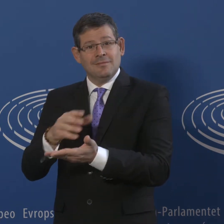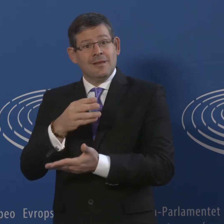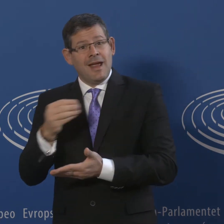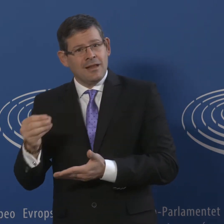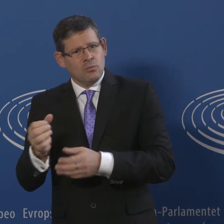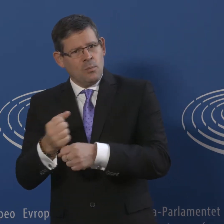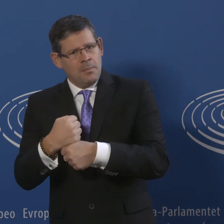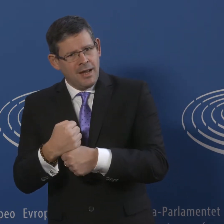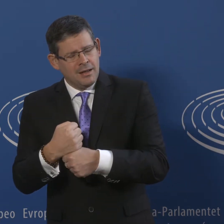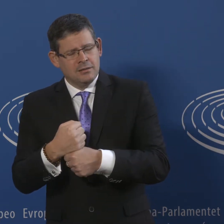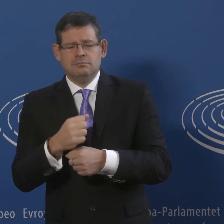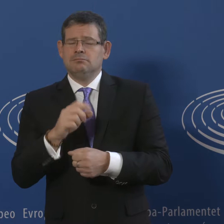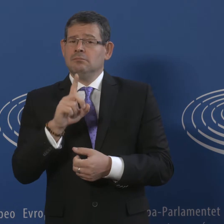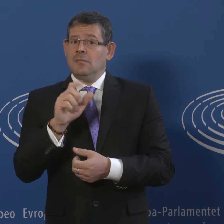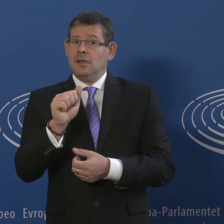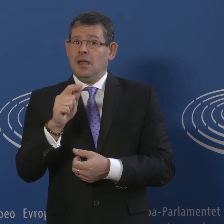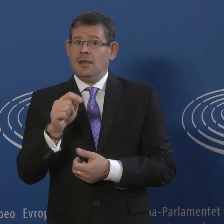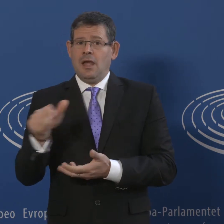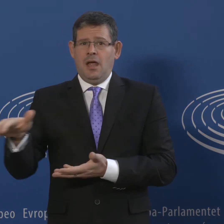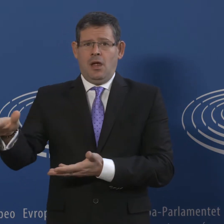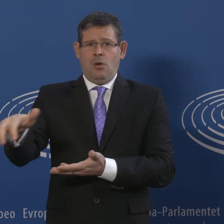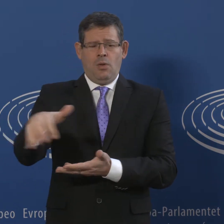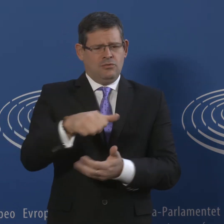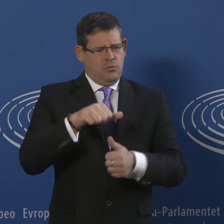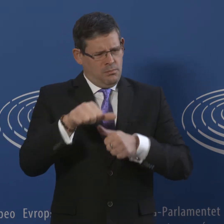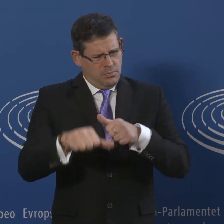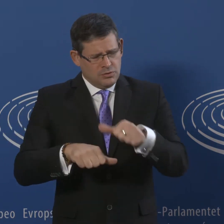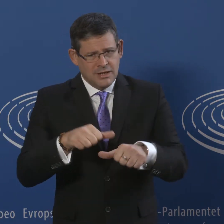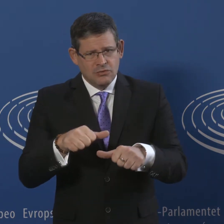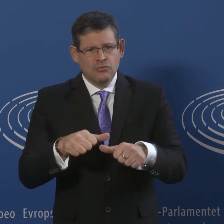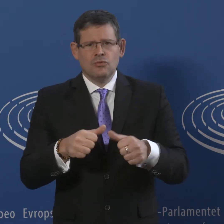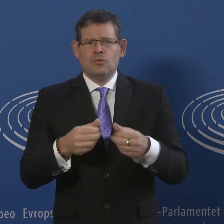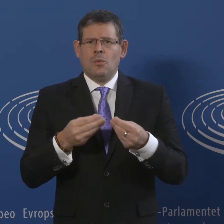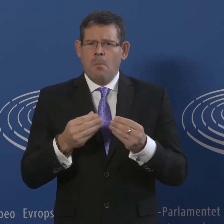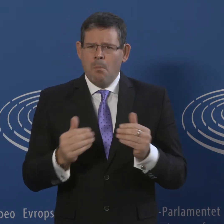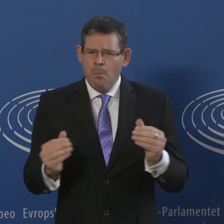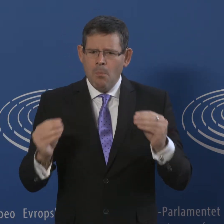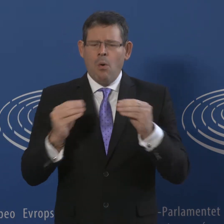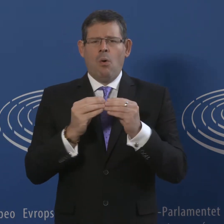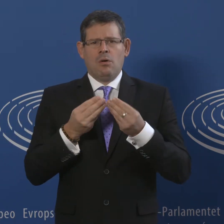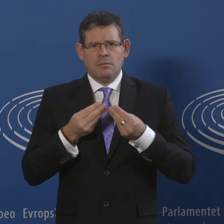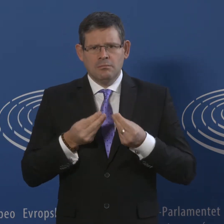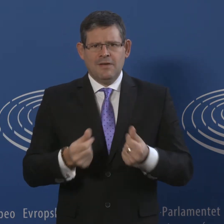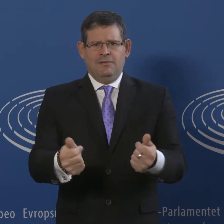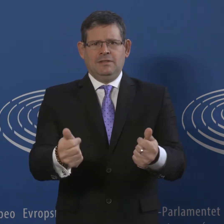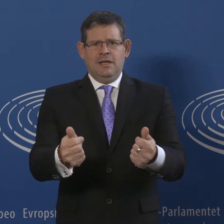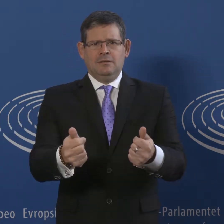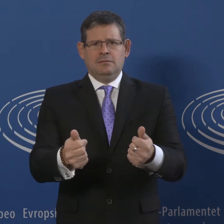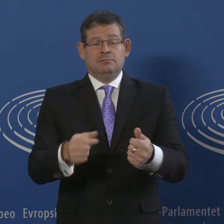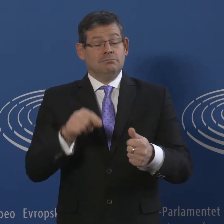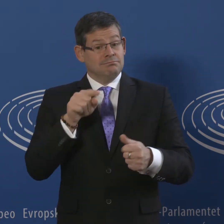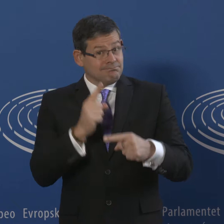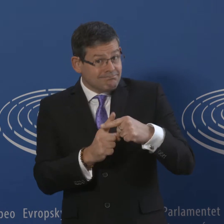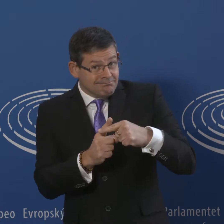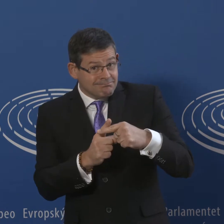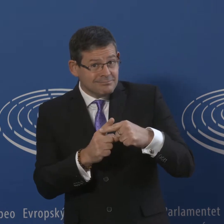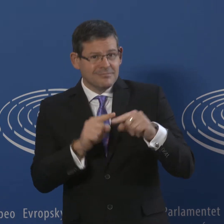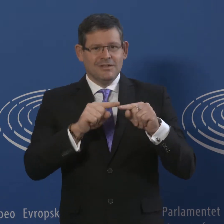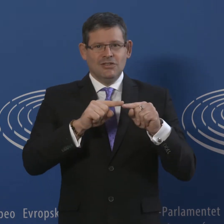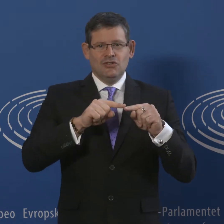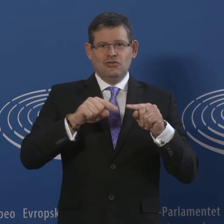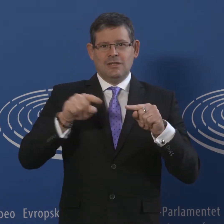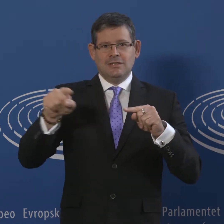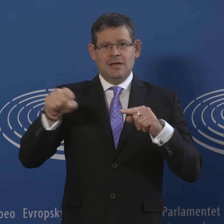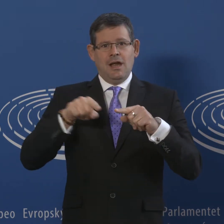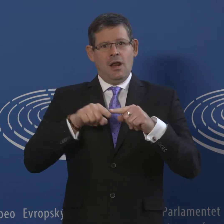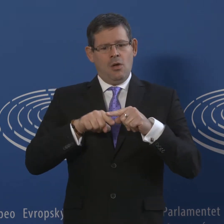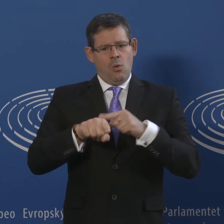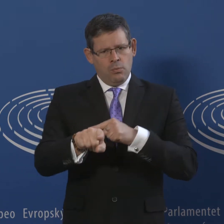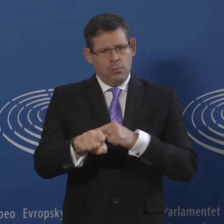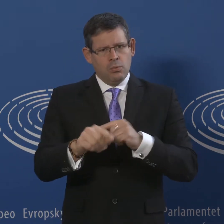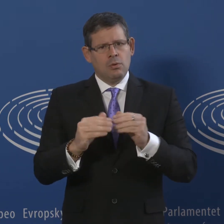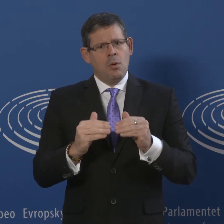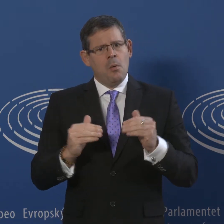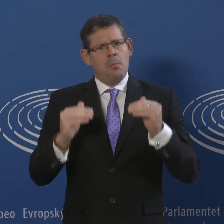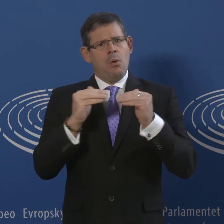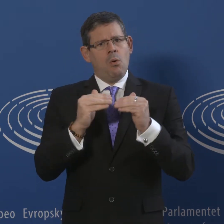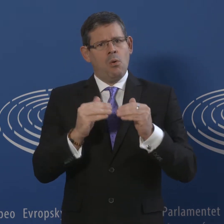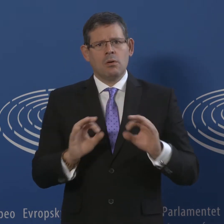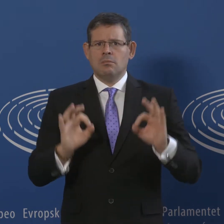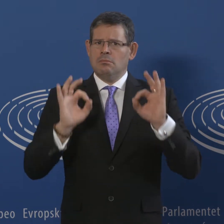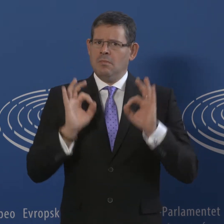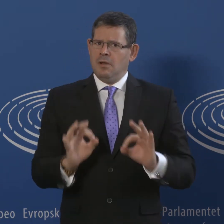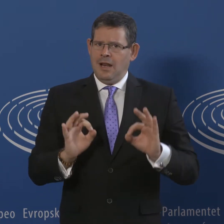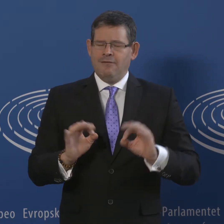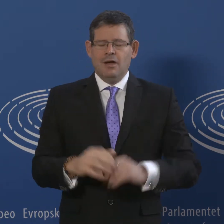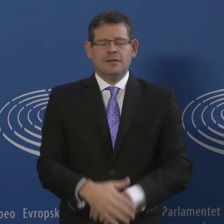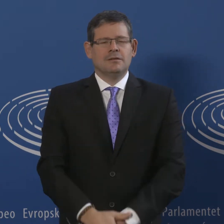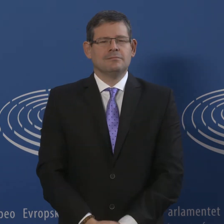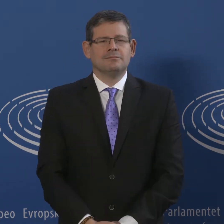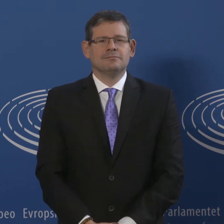and to make the data collection process more efficient and the statistical output more relevant.